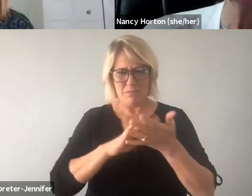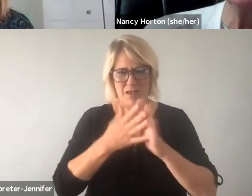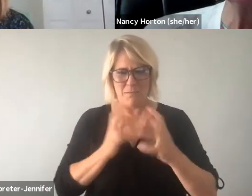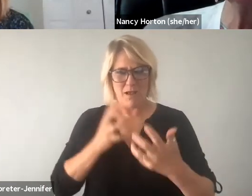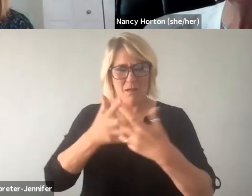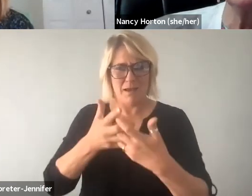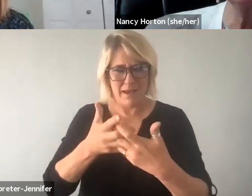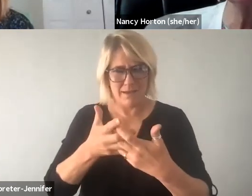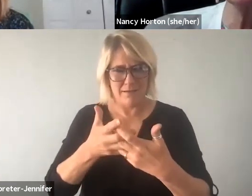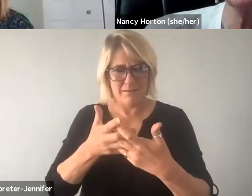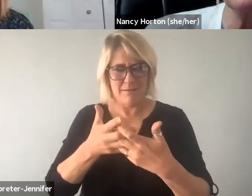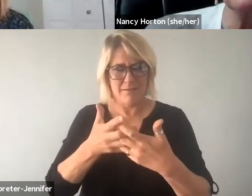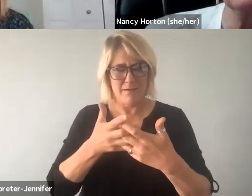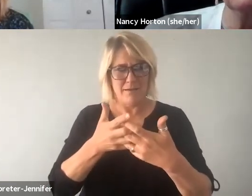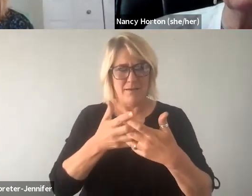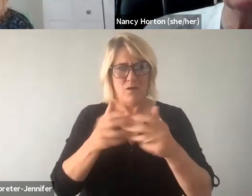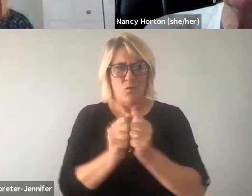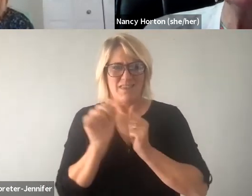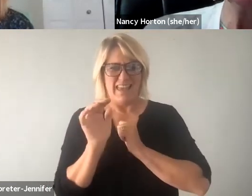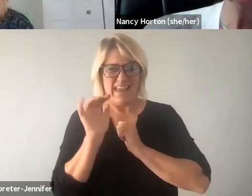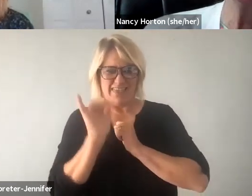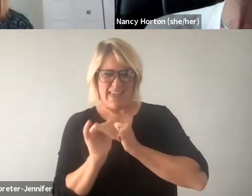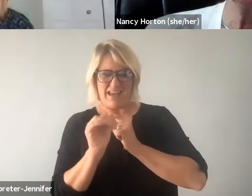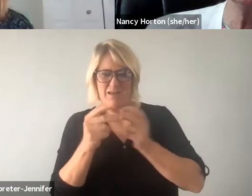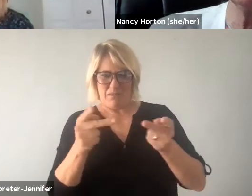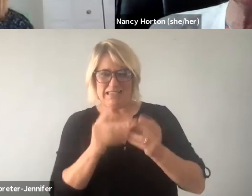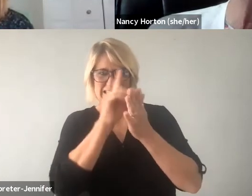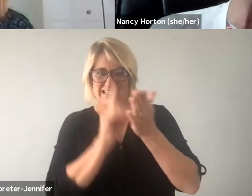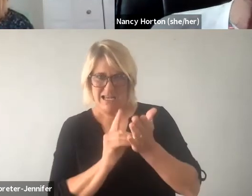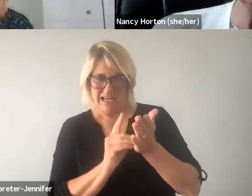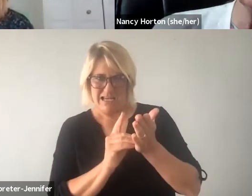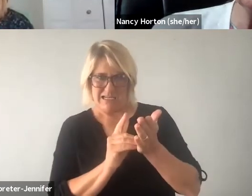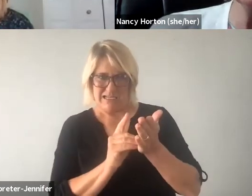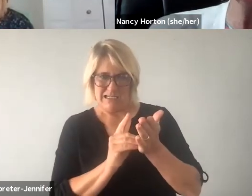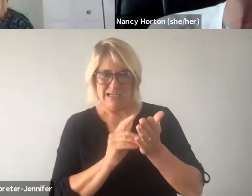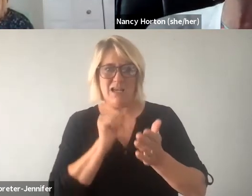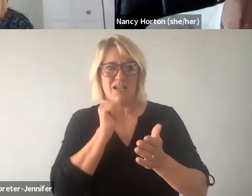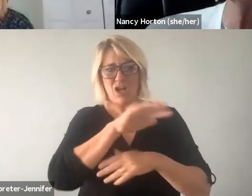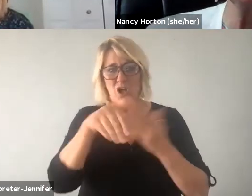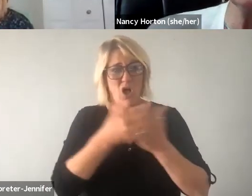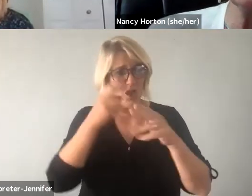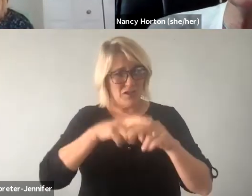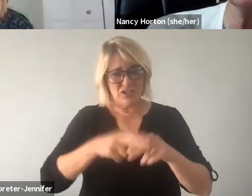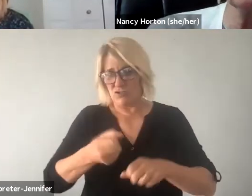that question. How do we make our site or our program accommodating by -- by